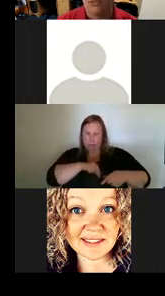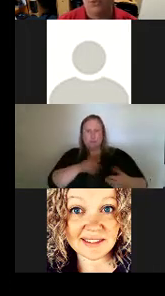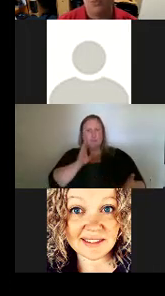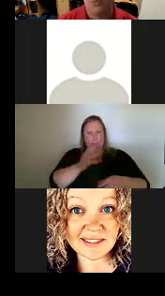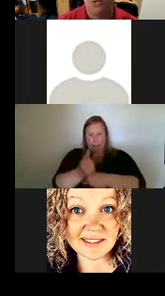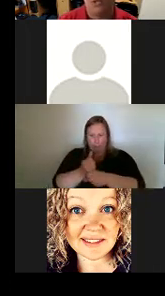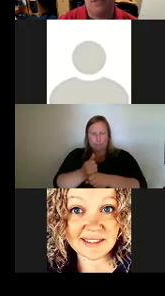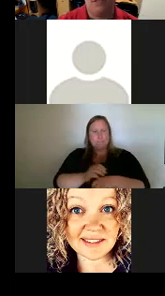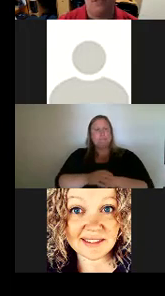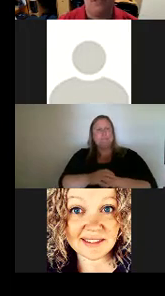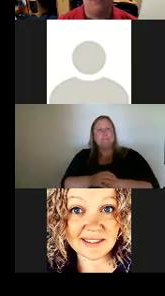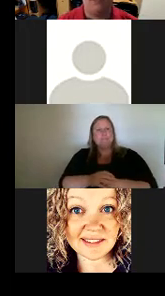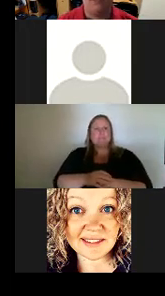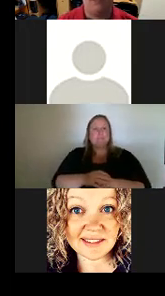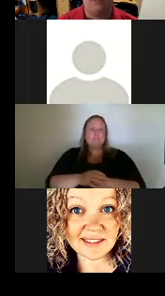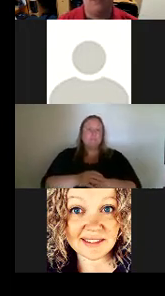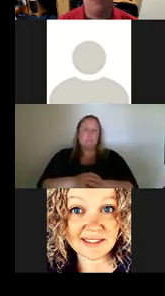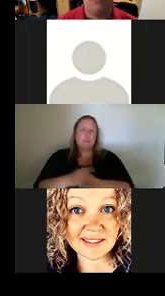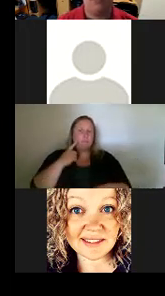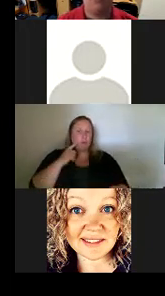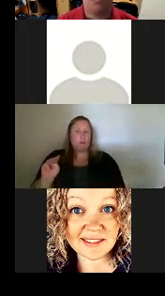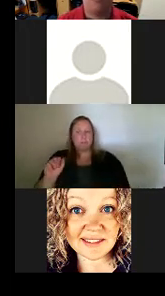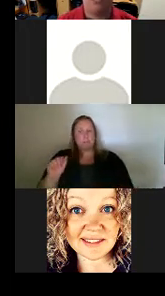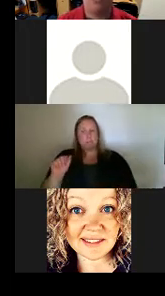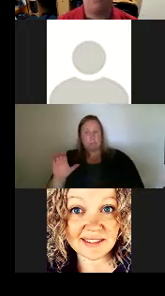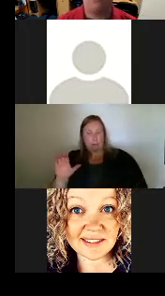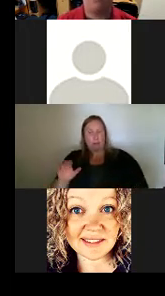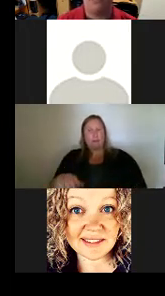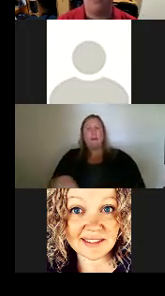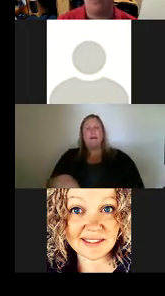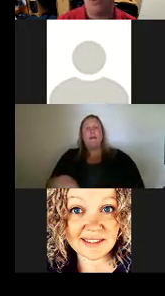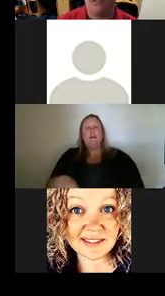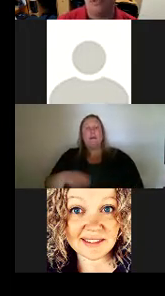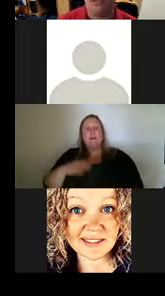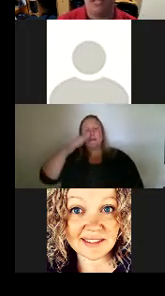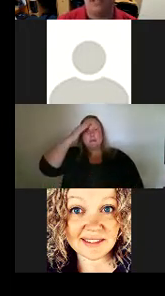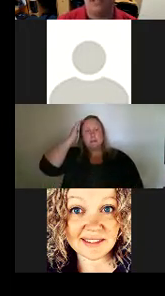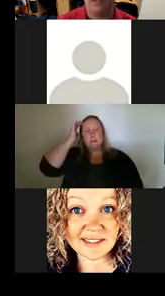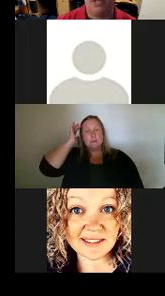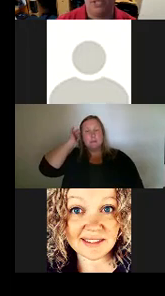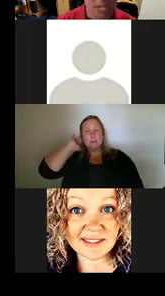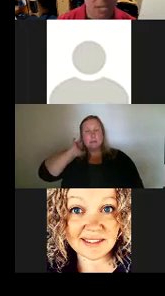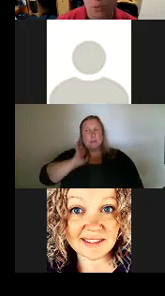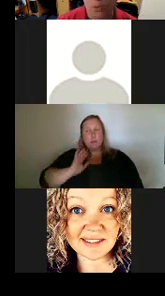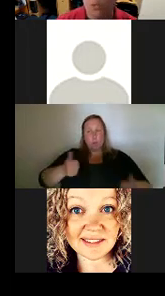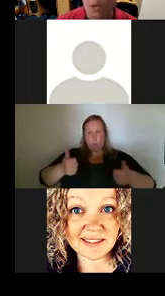WHEN YOU WORKING WITH OPERATING SYSTEM IT'S VERY IMPORTANT TO UNDERSTAND WHICH KEYS YOU HOLD DOWN WHEN YOU